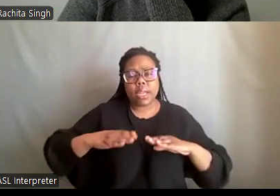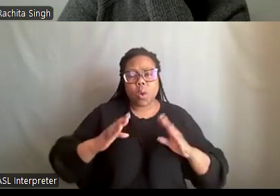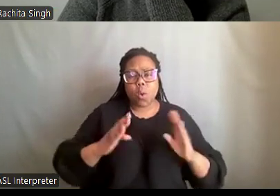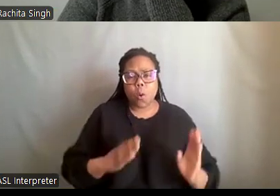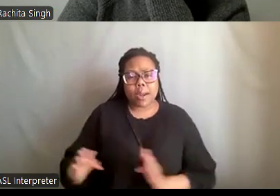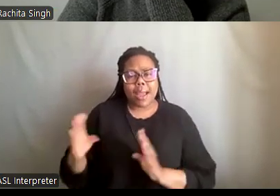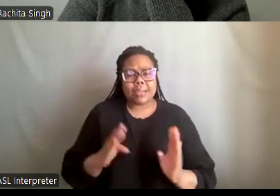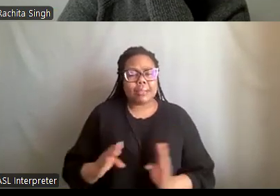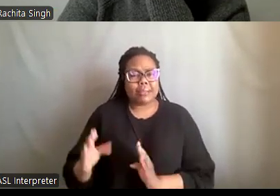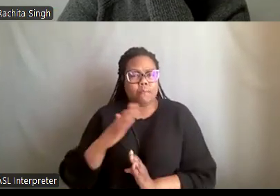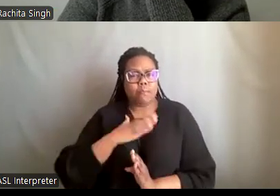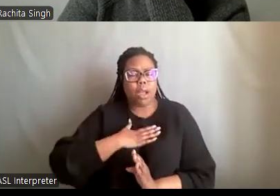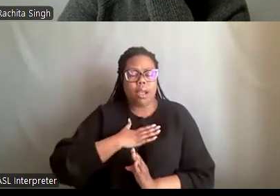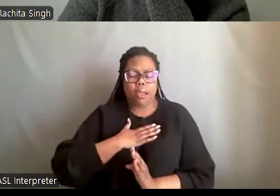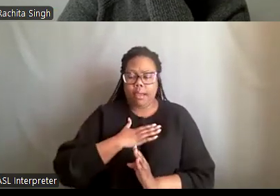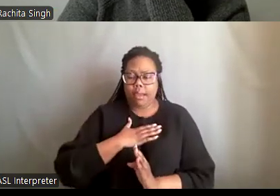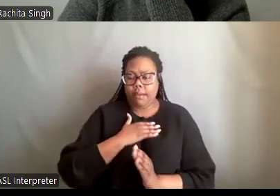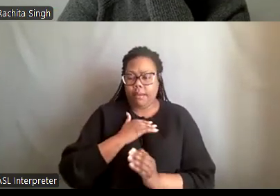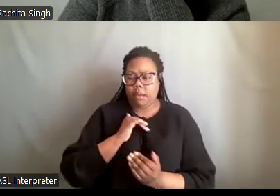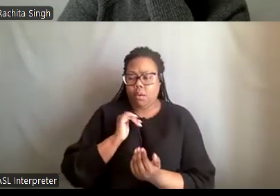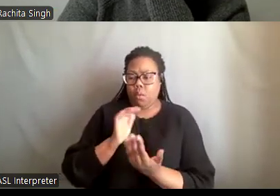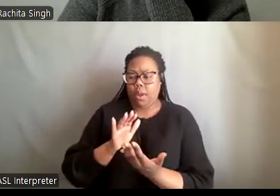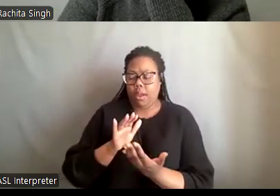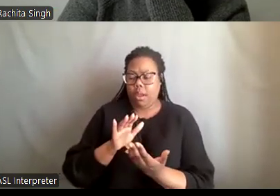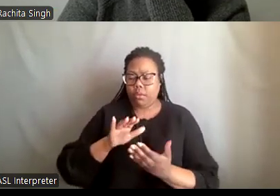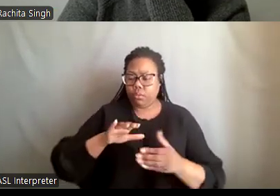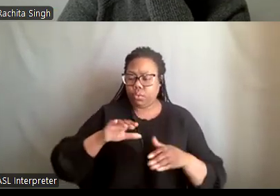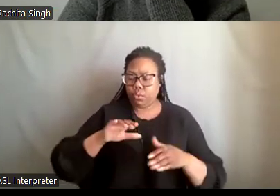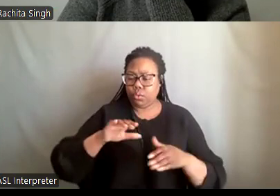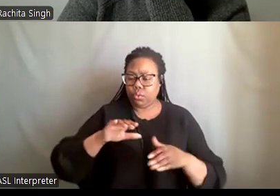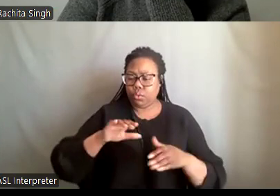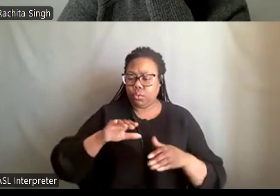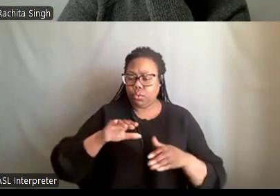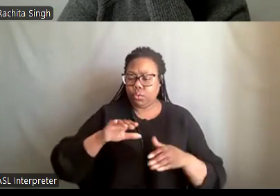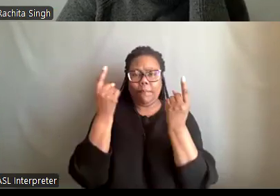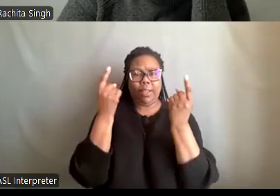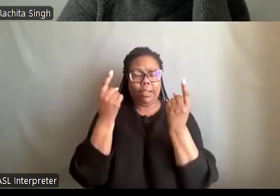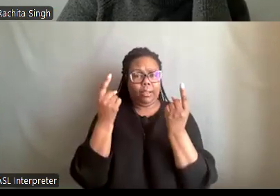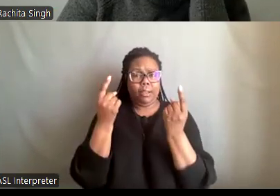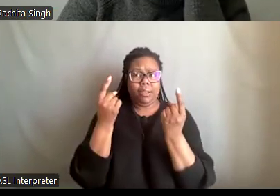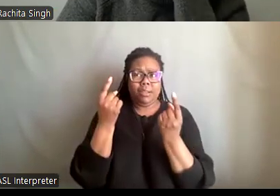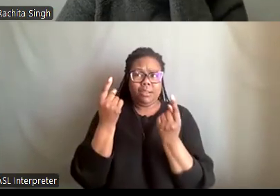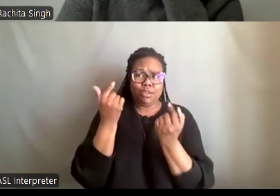What it is to me is my way of doing something